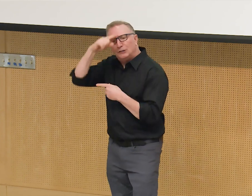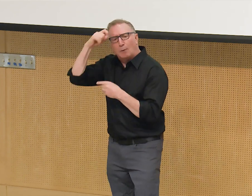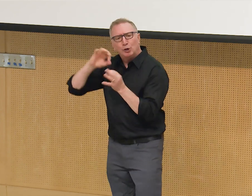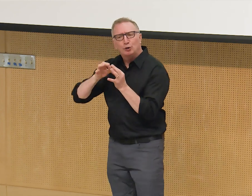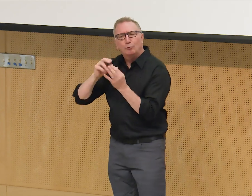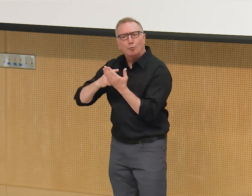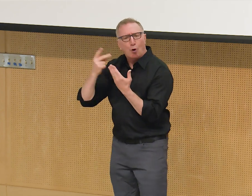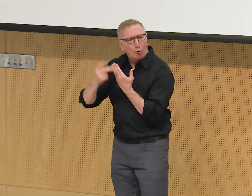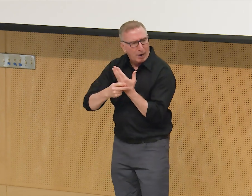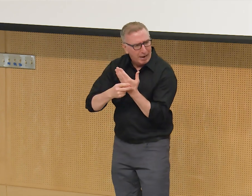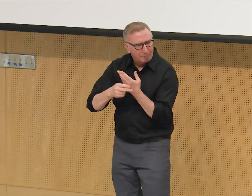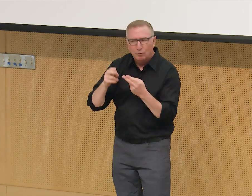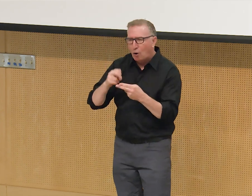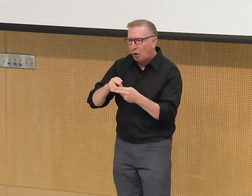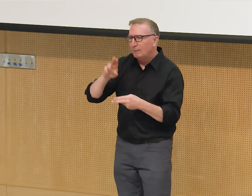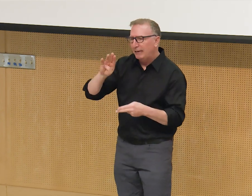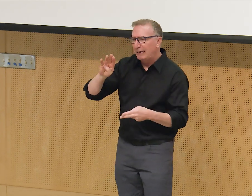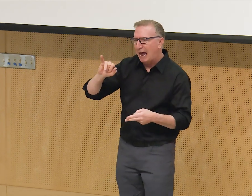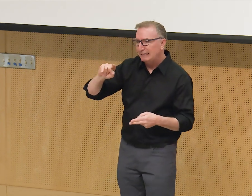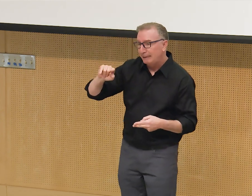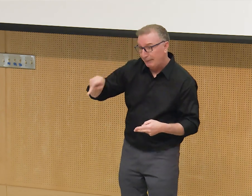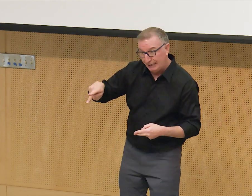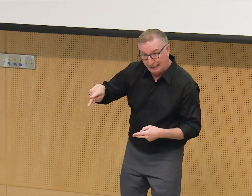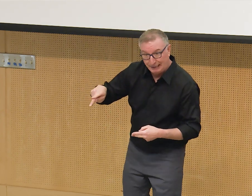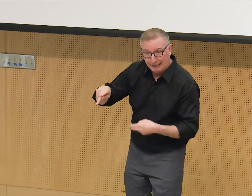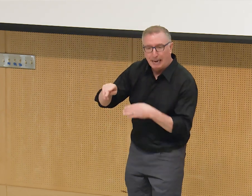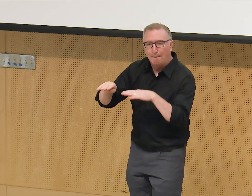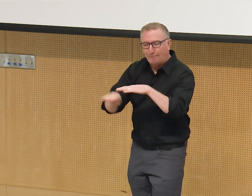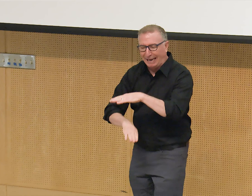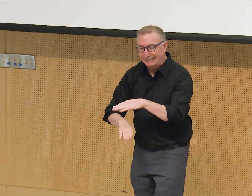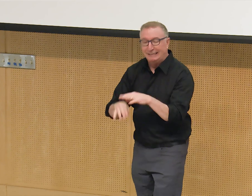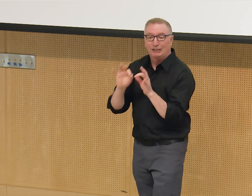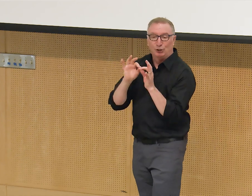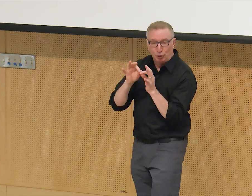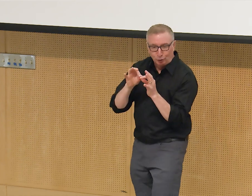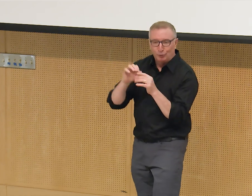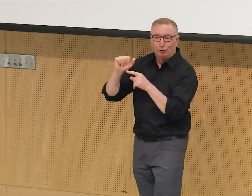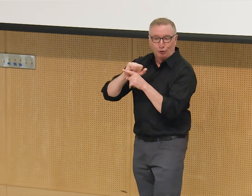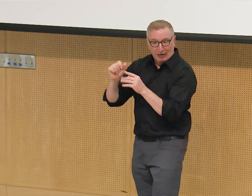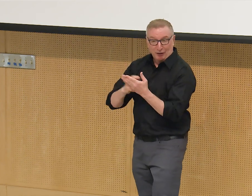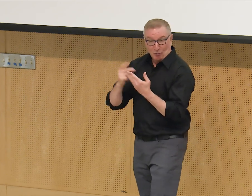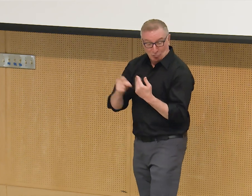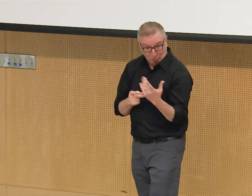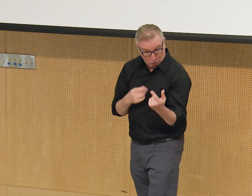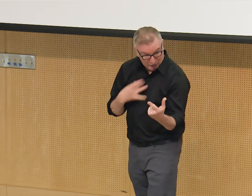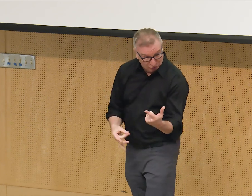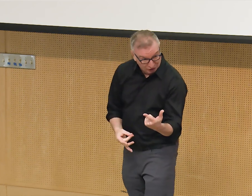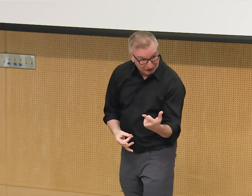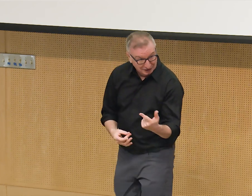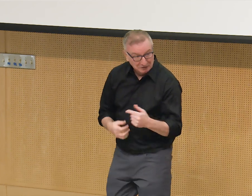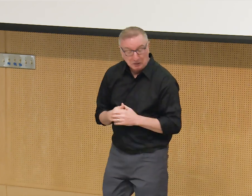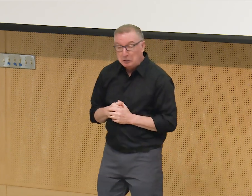Sorry. 1977. And he told me about a BITP program, Basic Interpreter Training Program, and asked